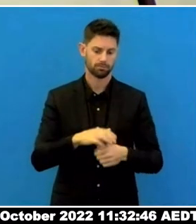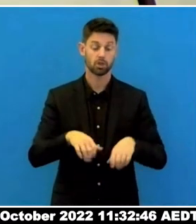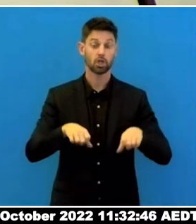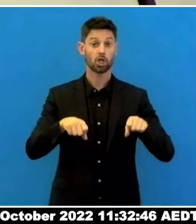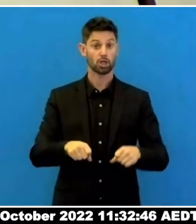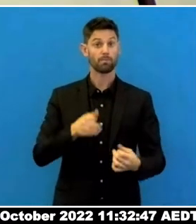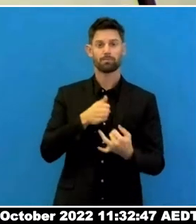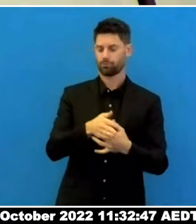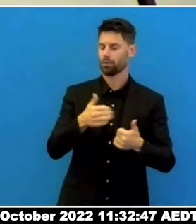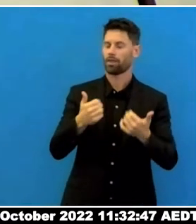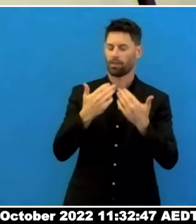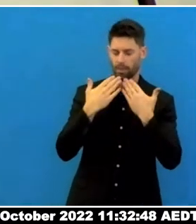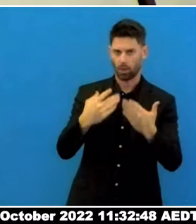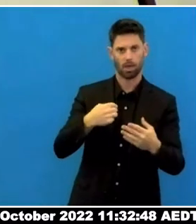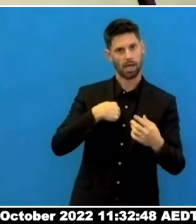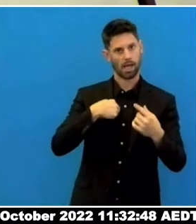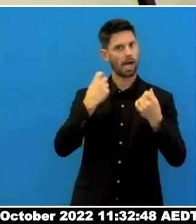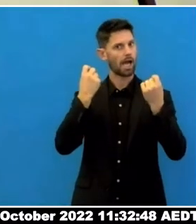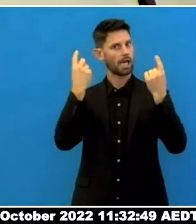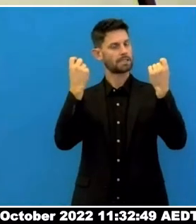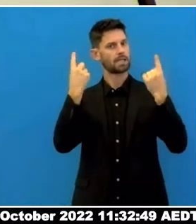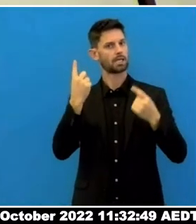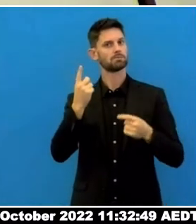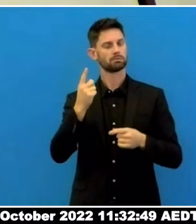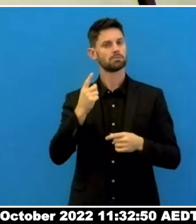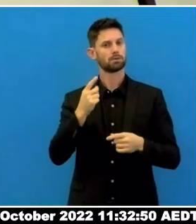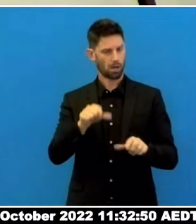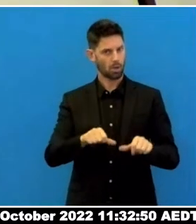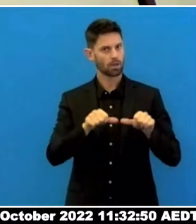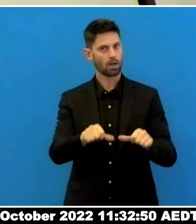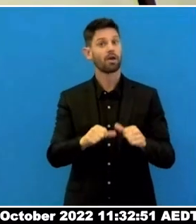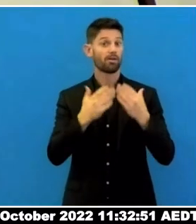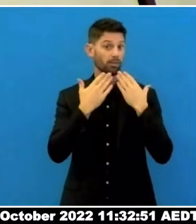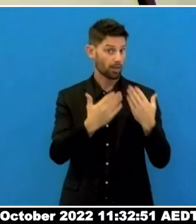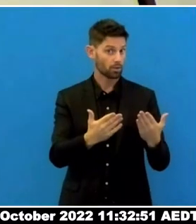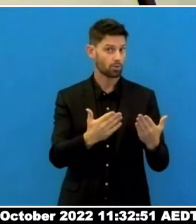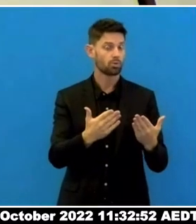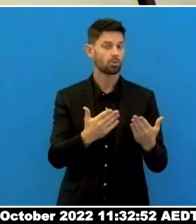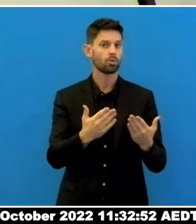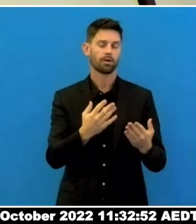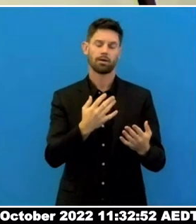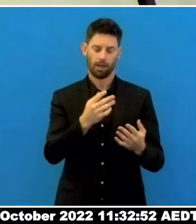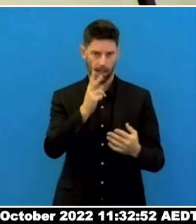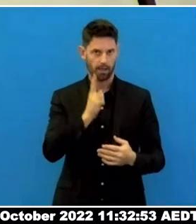I think we understand your position, Mr Rahman, and we thank you again